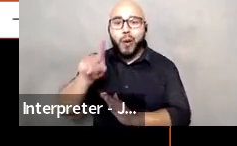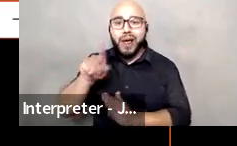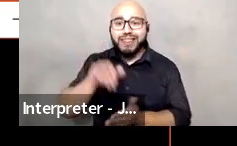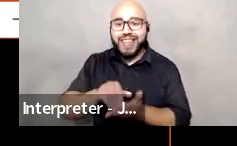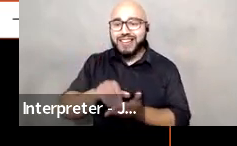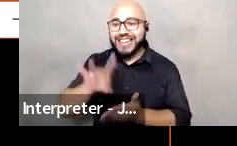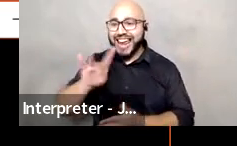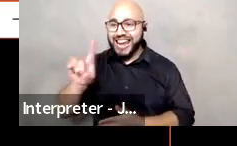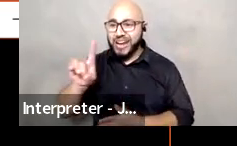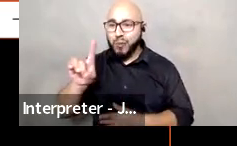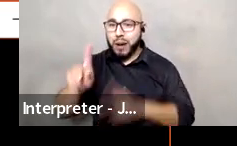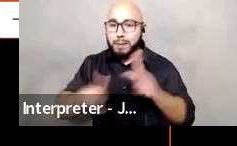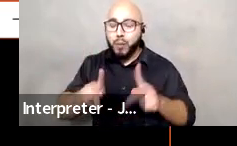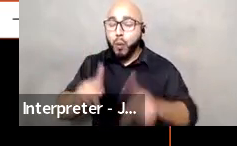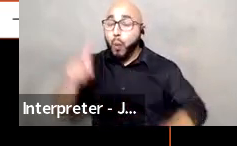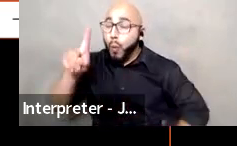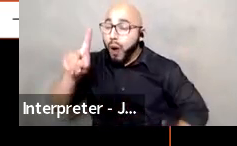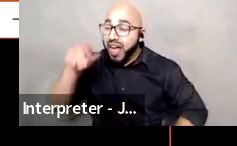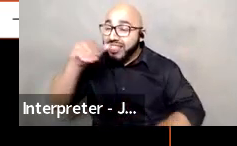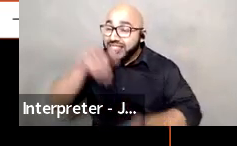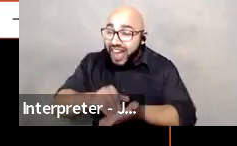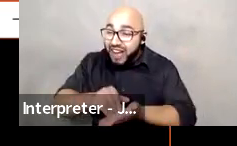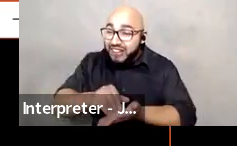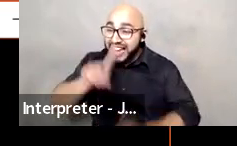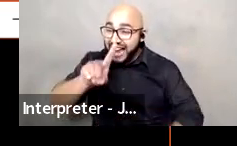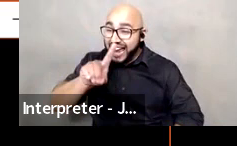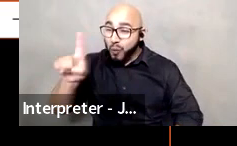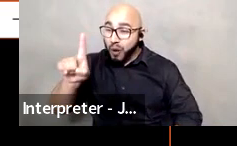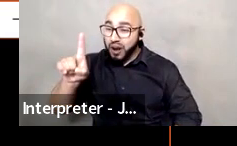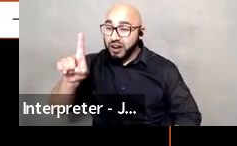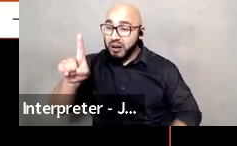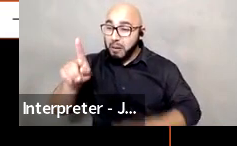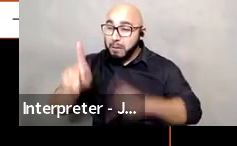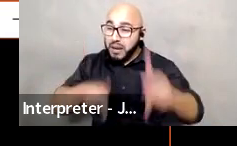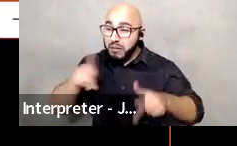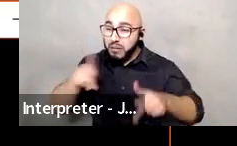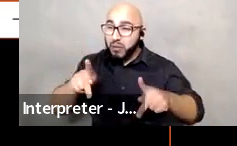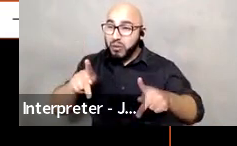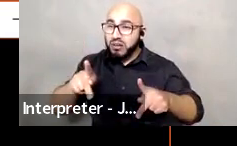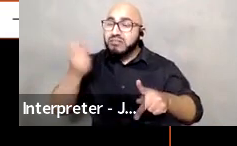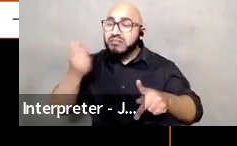1081 people. The Civil War is over.